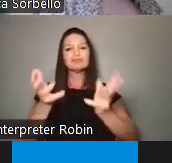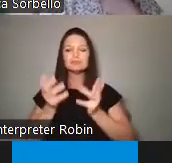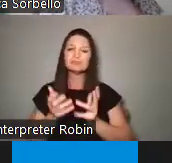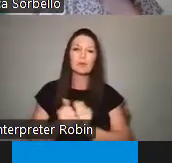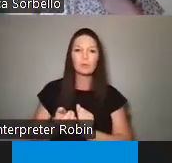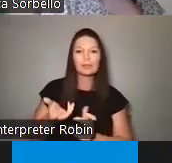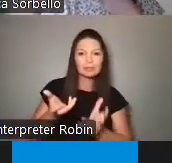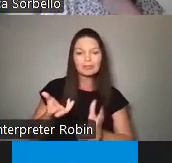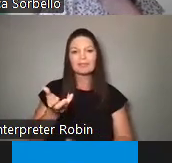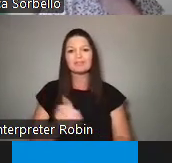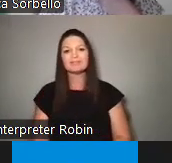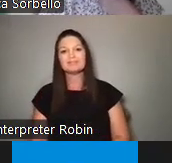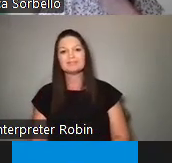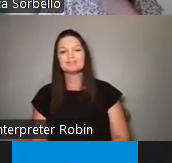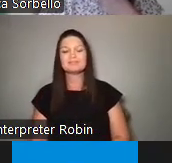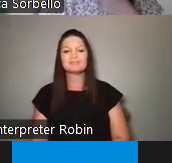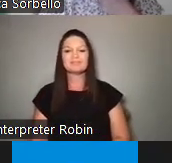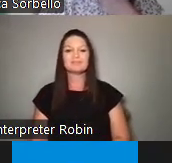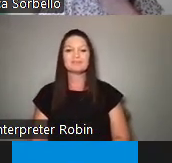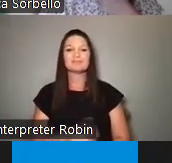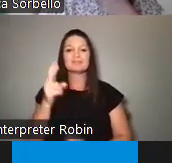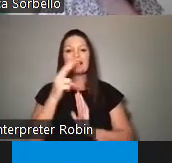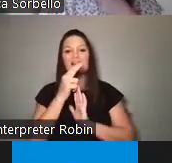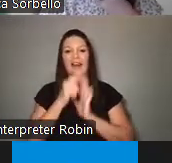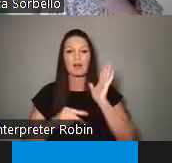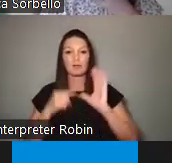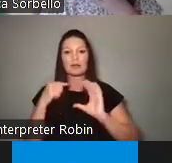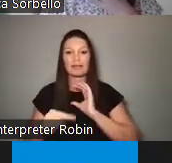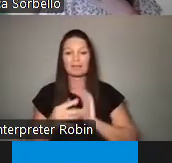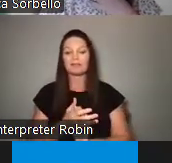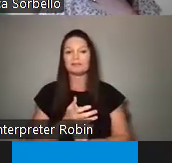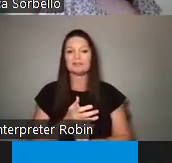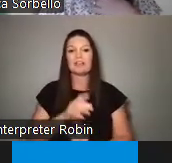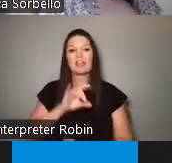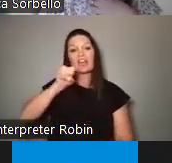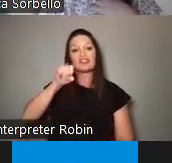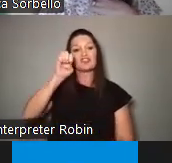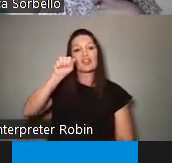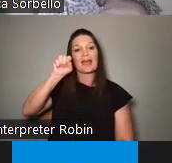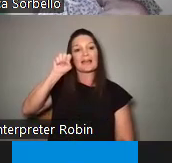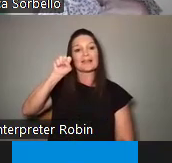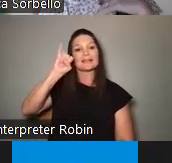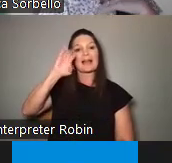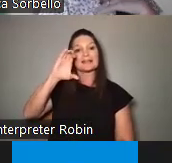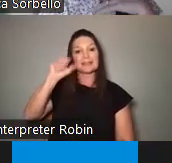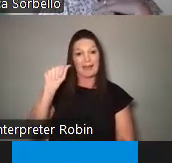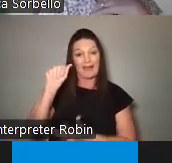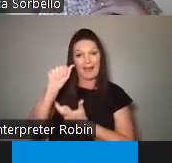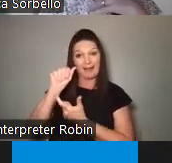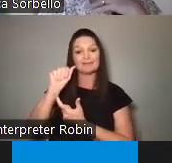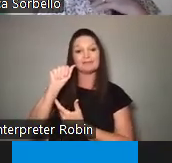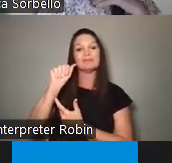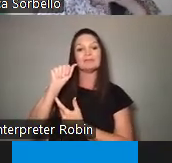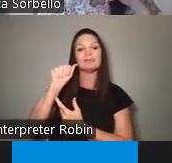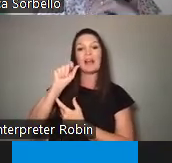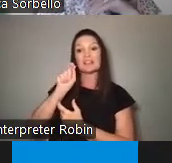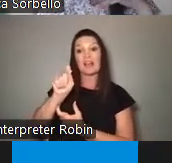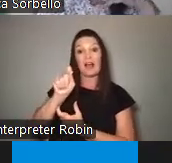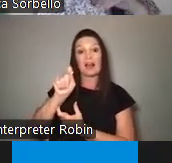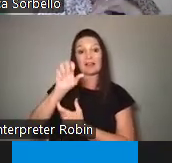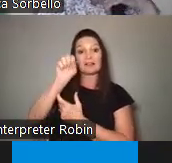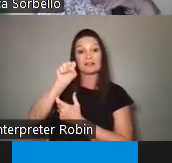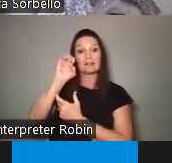Jessica.sorbell